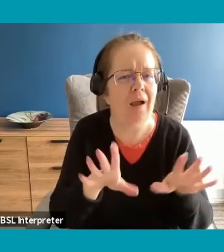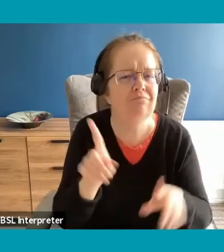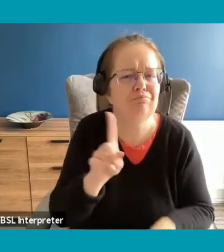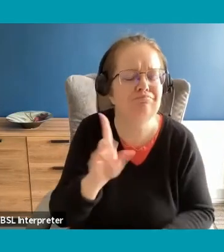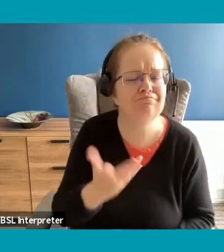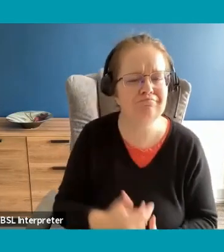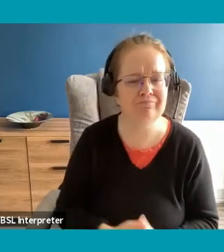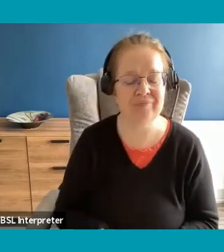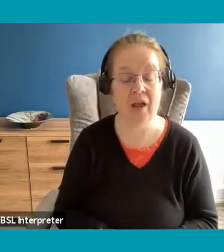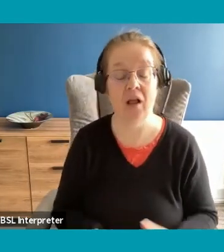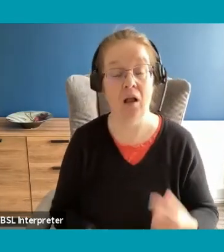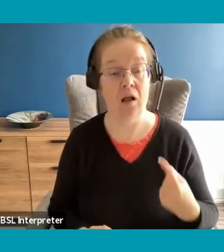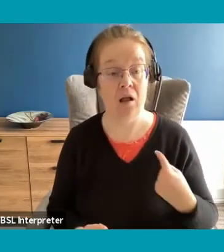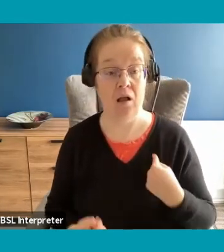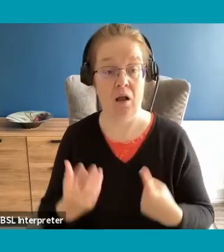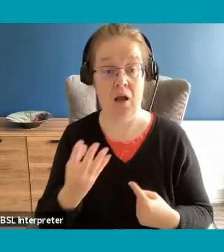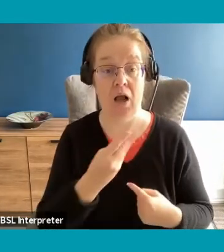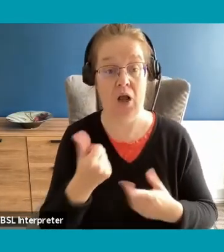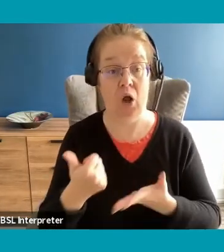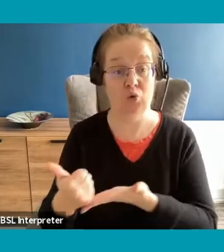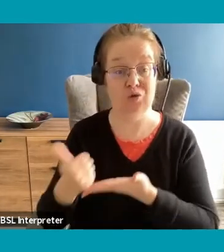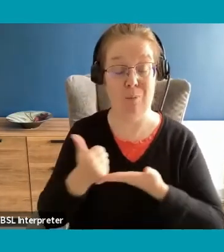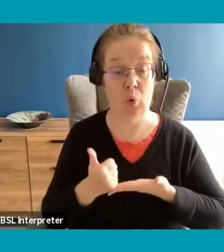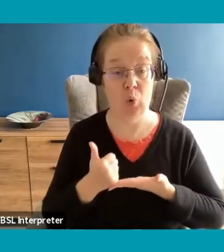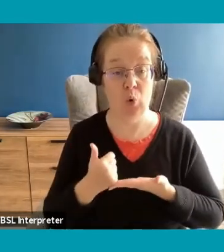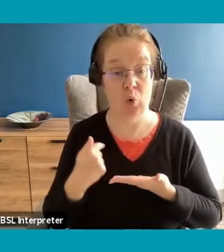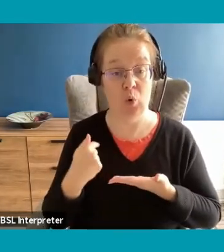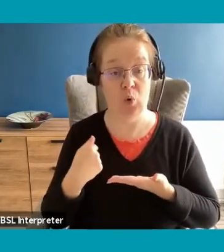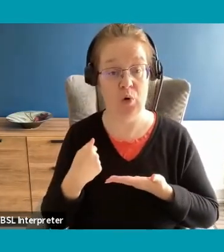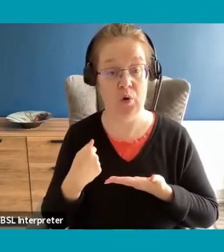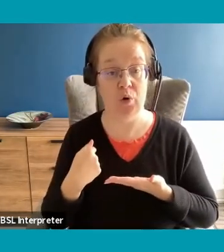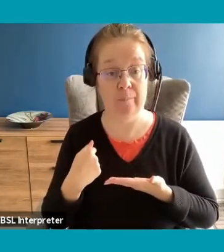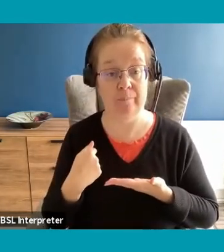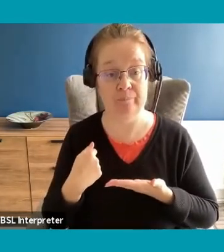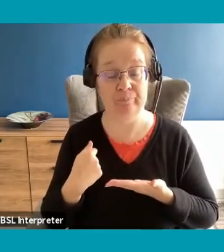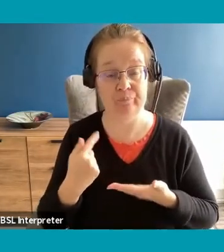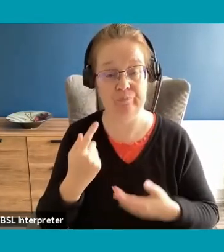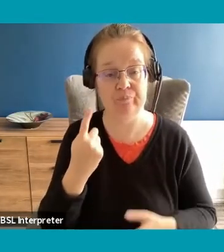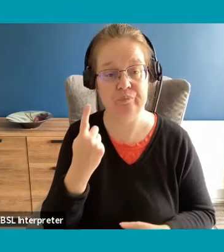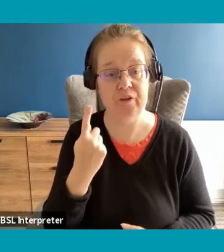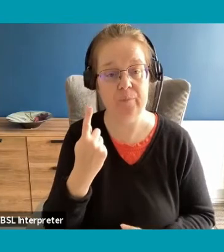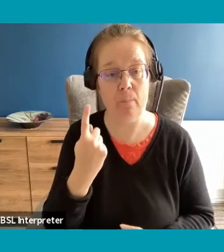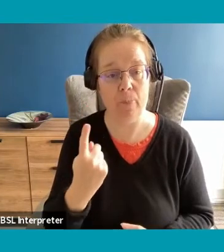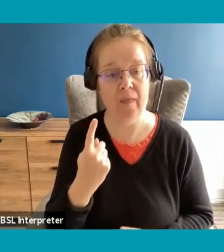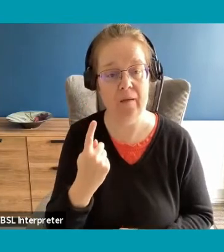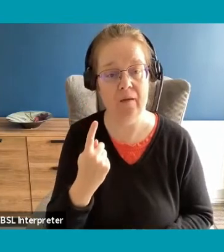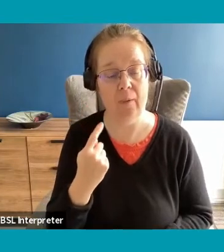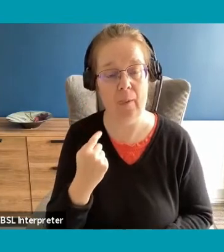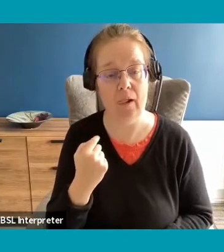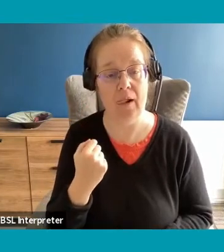Yes, some of the support I had One of the major ones too when I